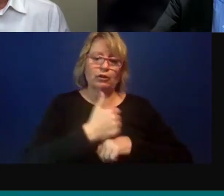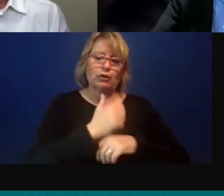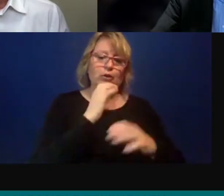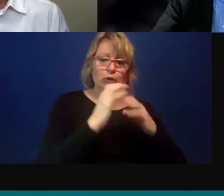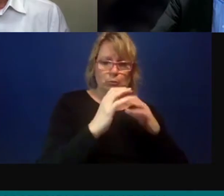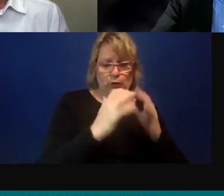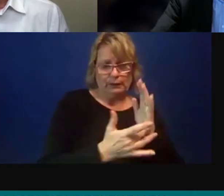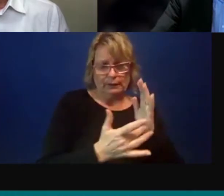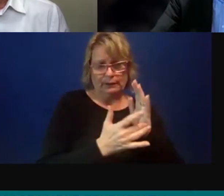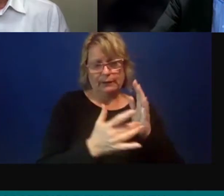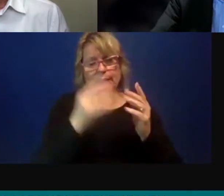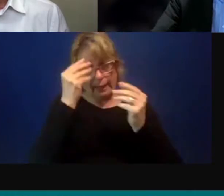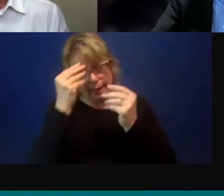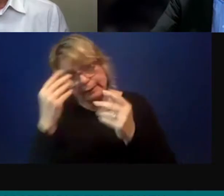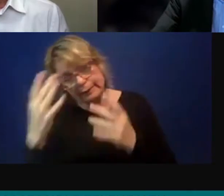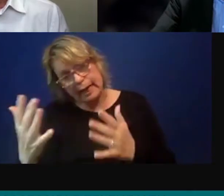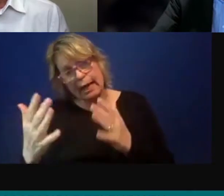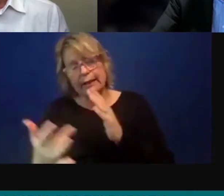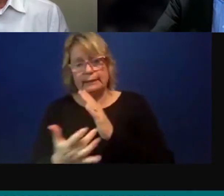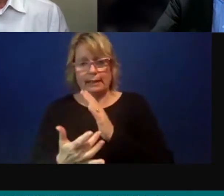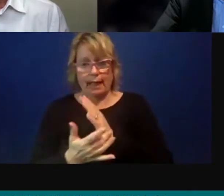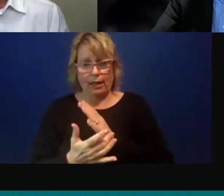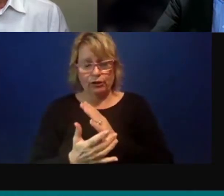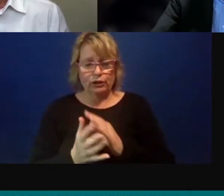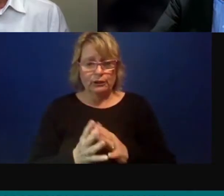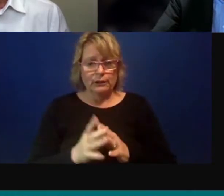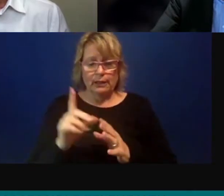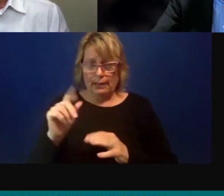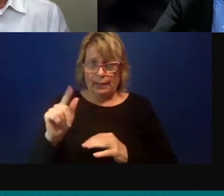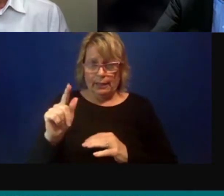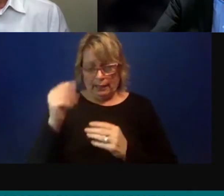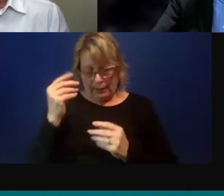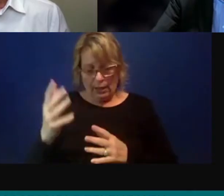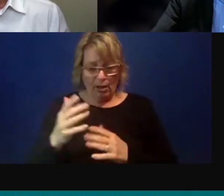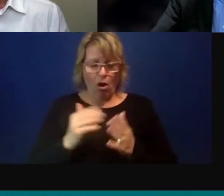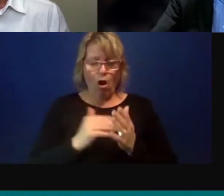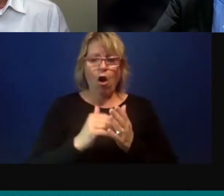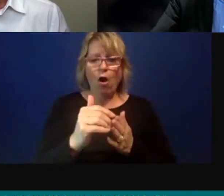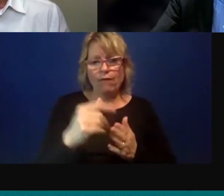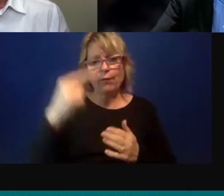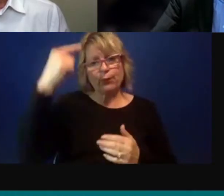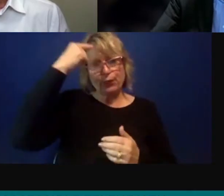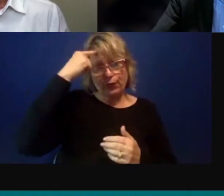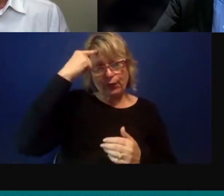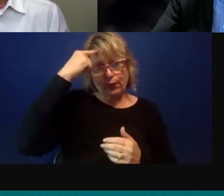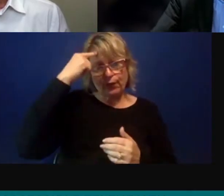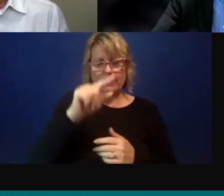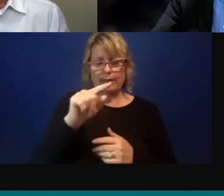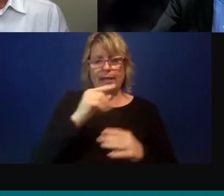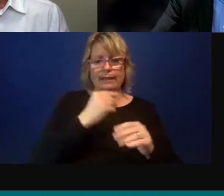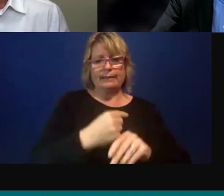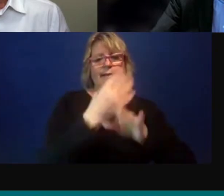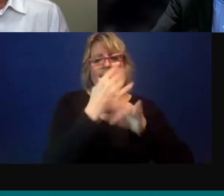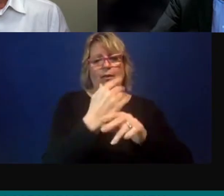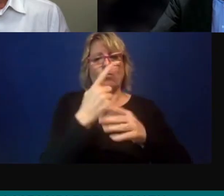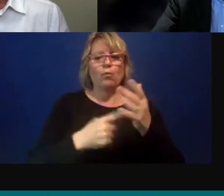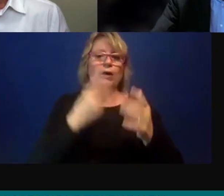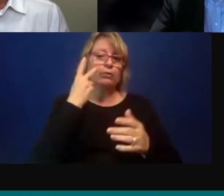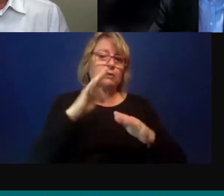and data technologies. Often we think that telehealth is only what you see on the screen.